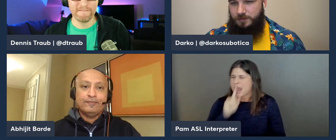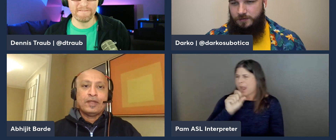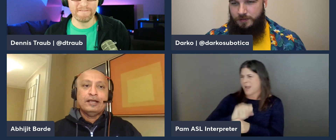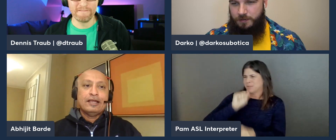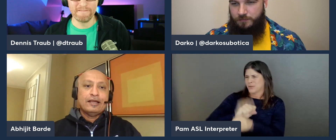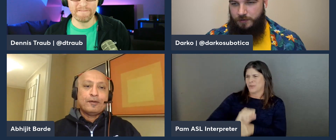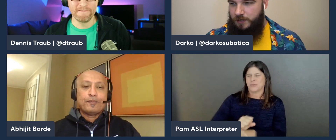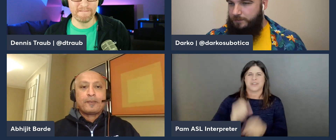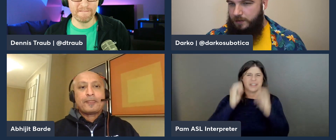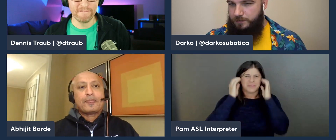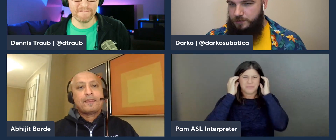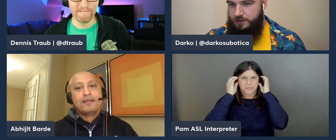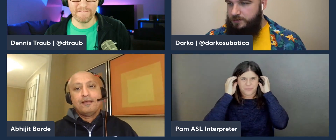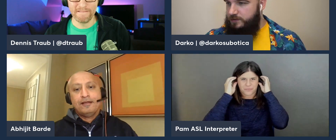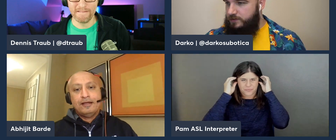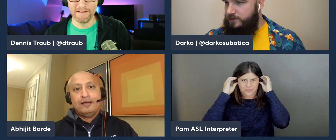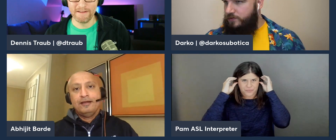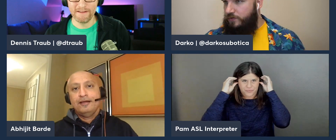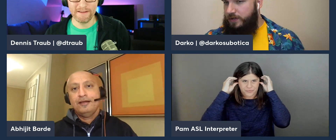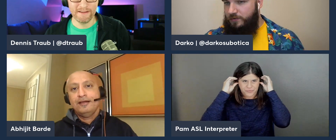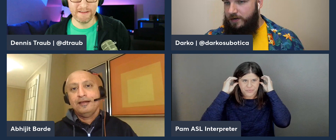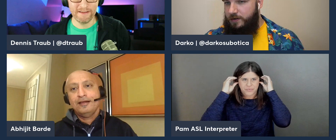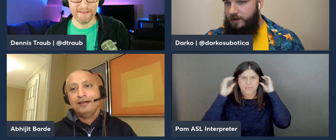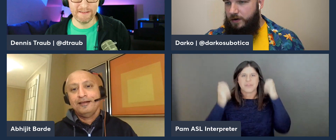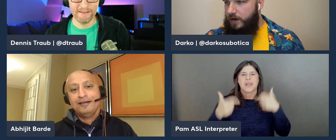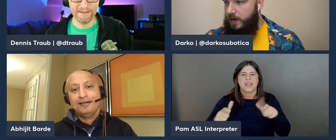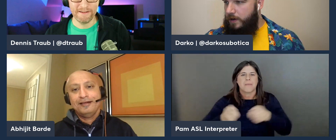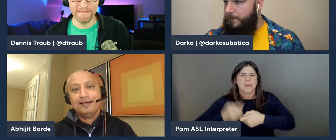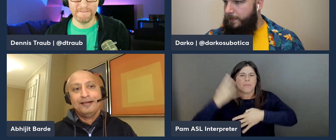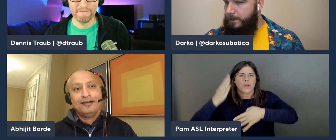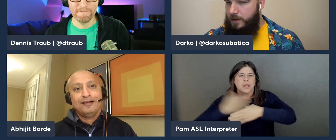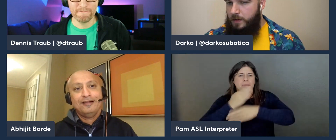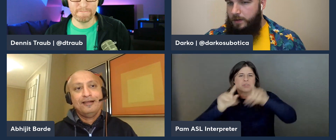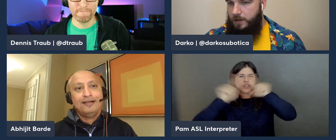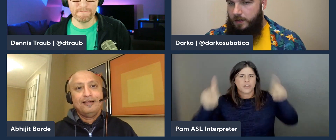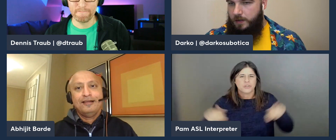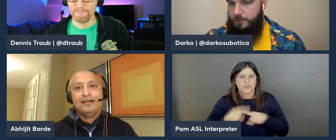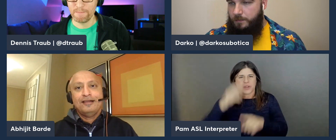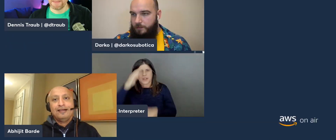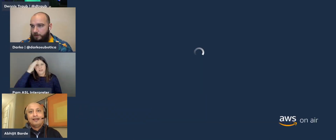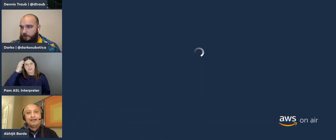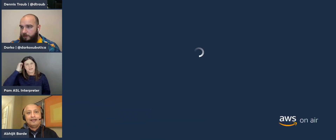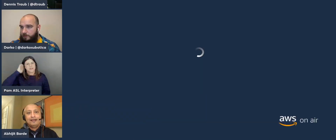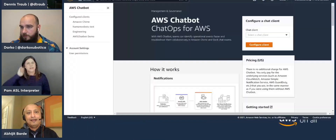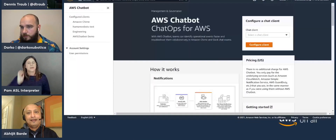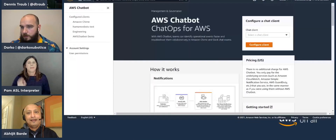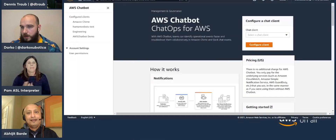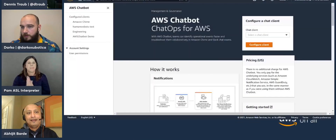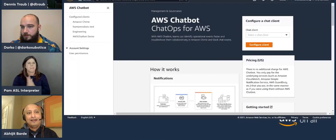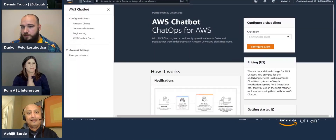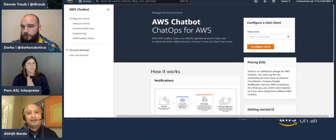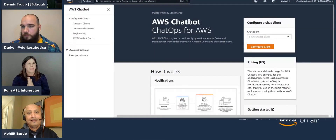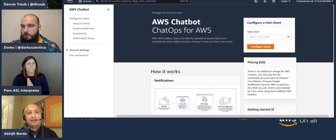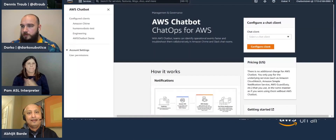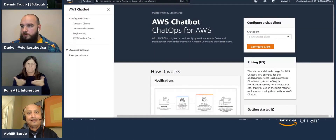So let me bring up a Abhijit's screen right here, bababa. All right.